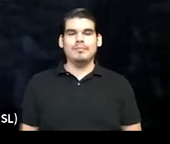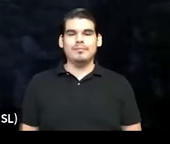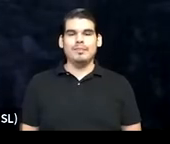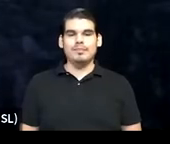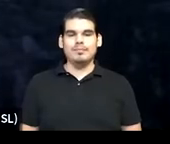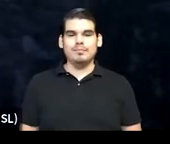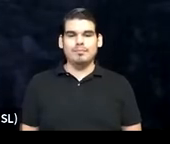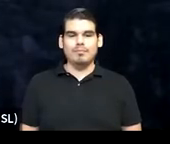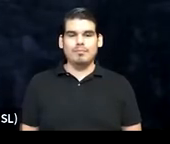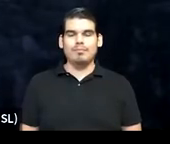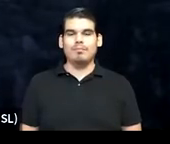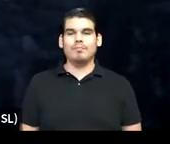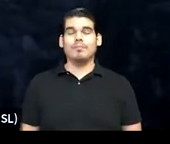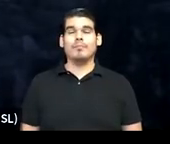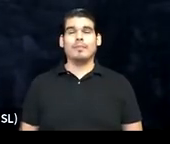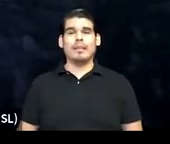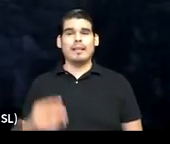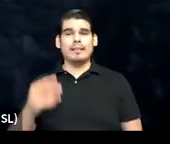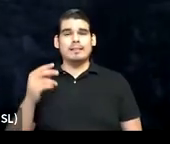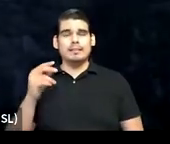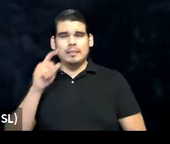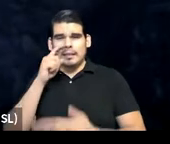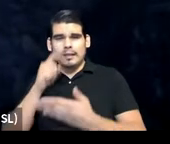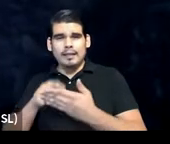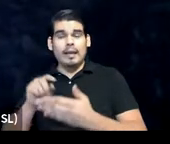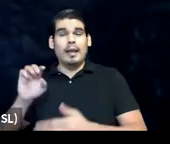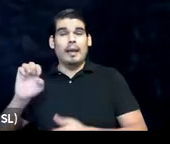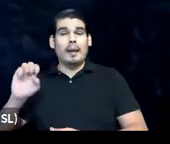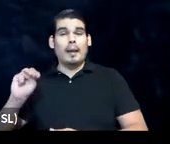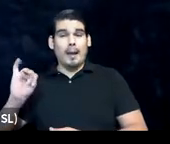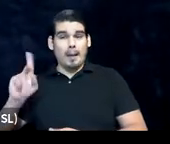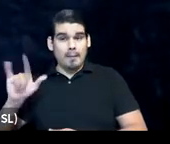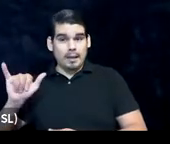Emely Otsuka: Hi. So I just want to add a little bit to what she said, Because pretty much what What we discussed already